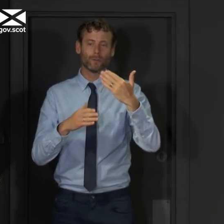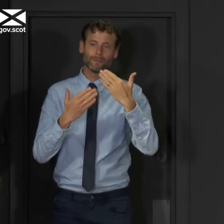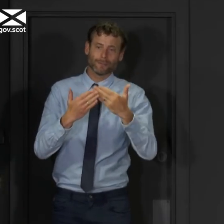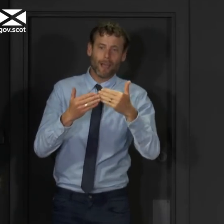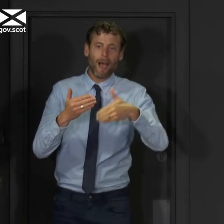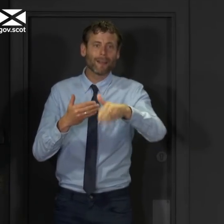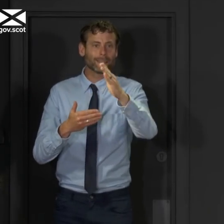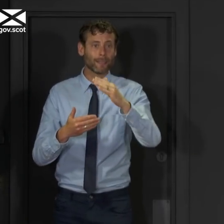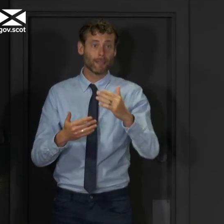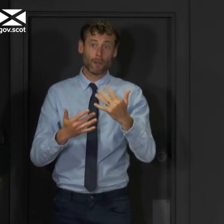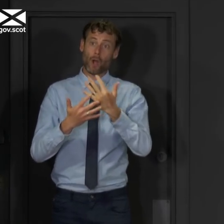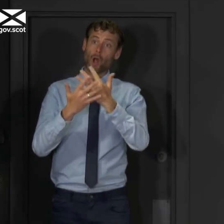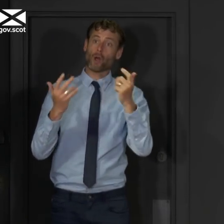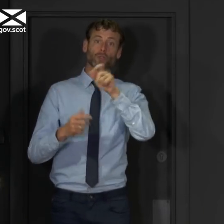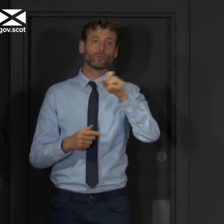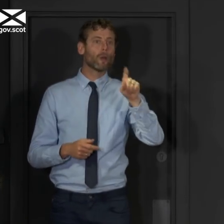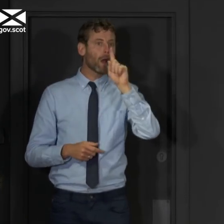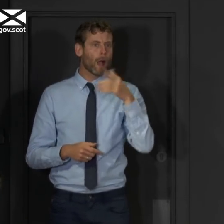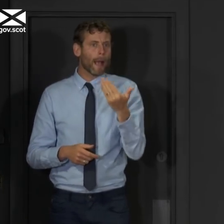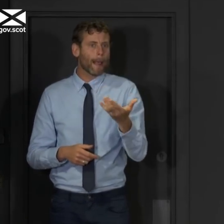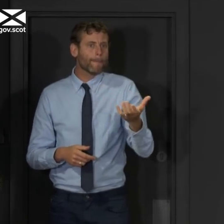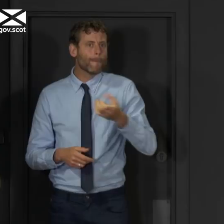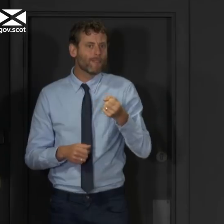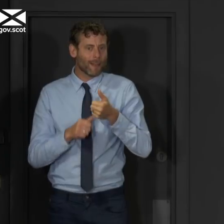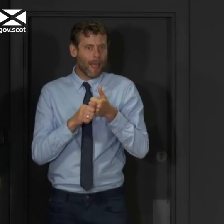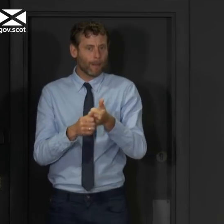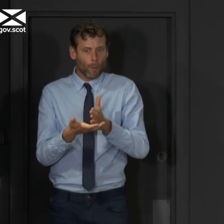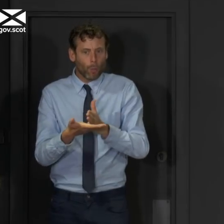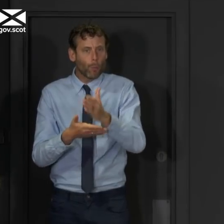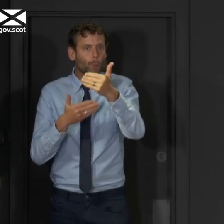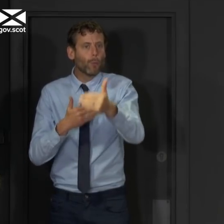We have already provided additional support for students, and we have also suspended debt